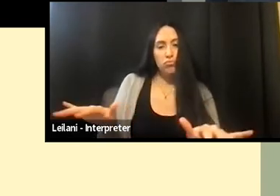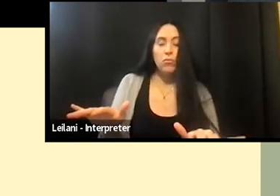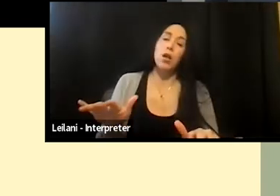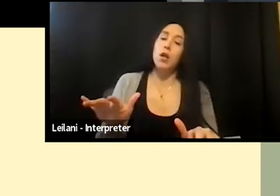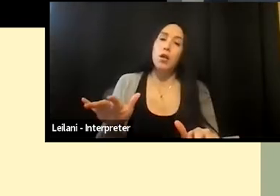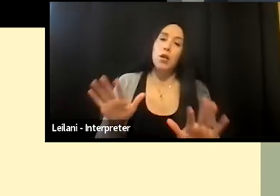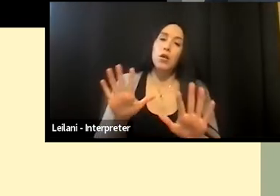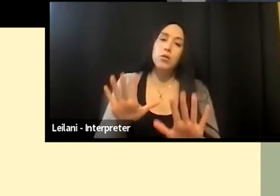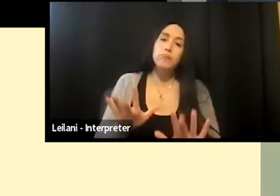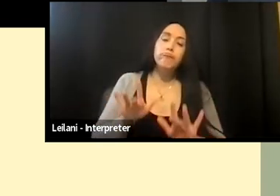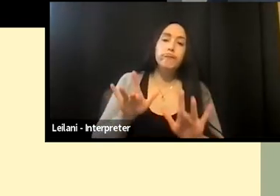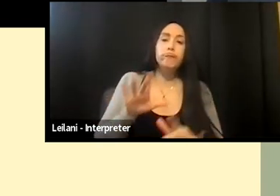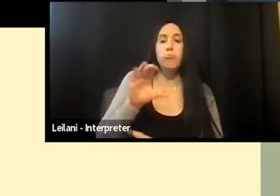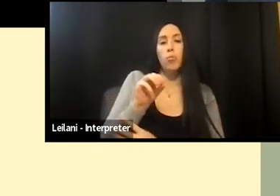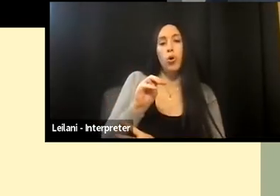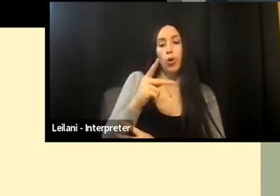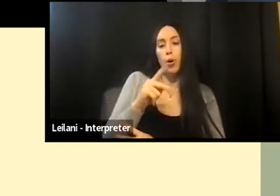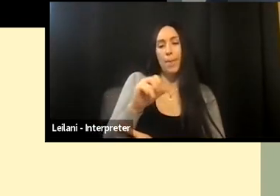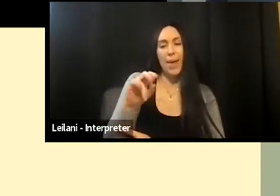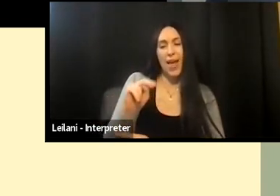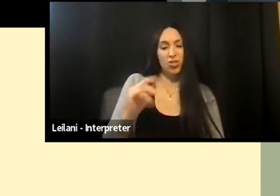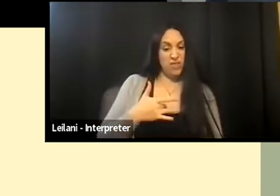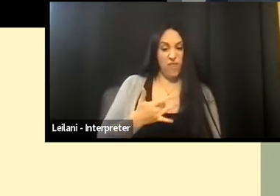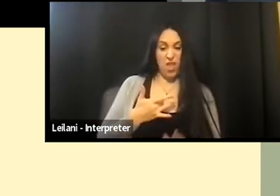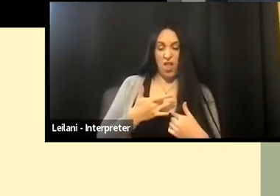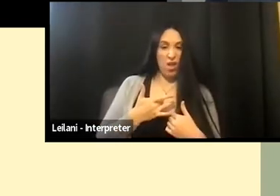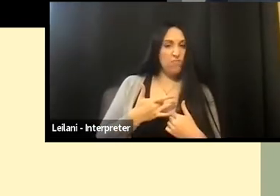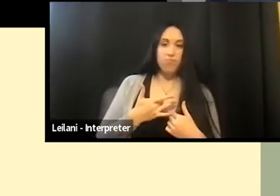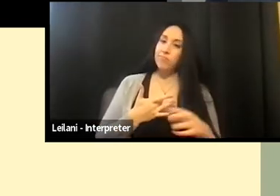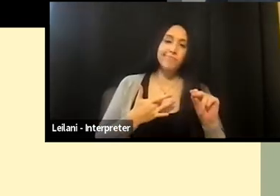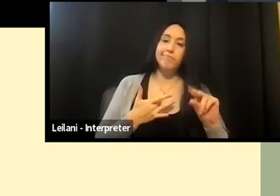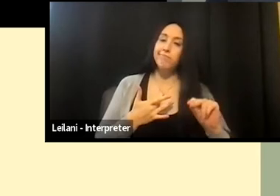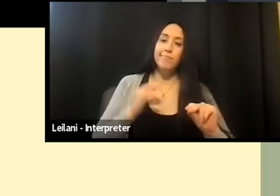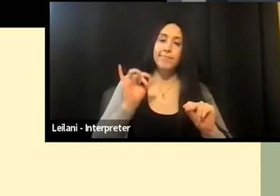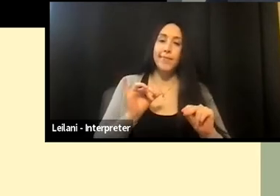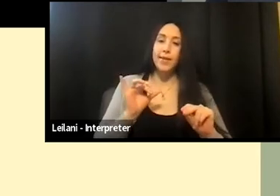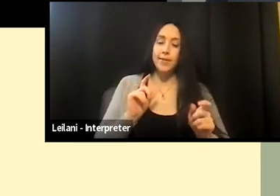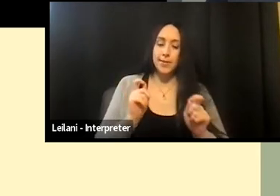It is an adaptive process in relation to our lived experience in the moment.